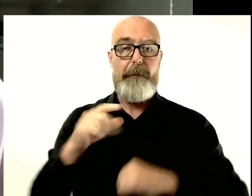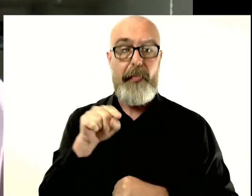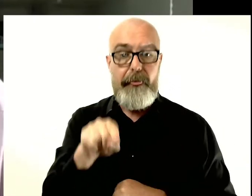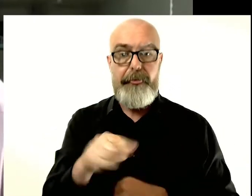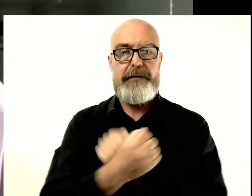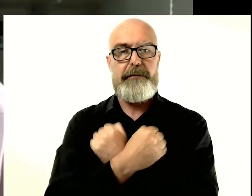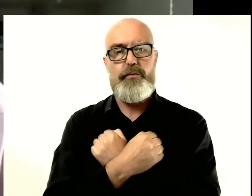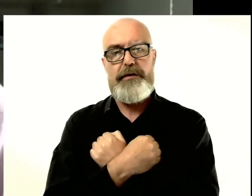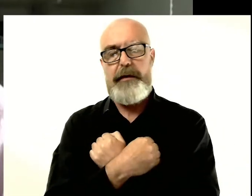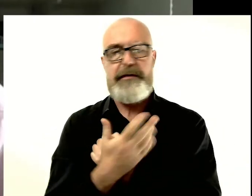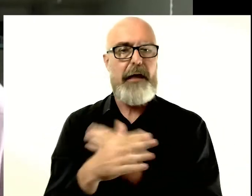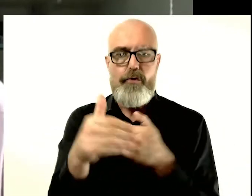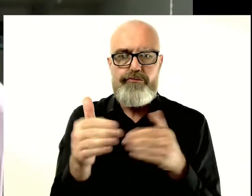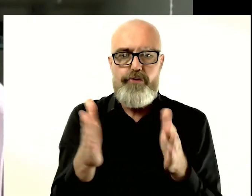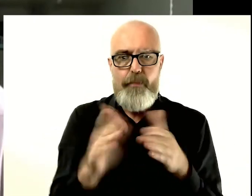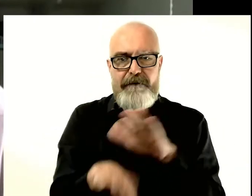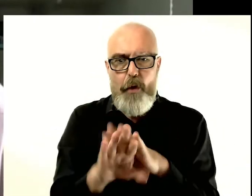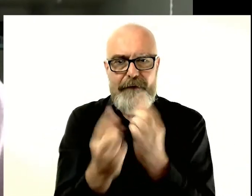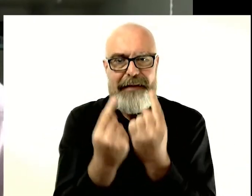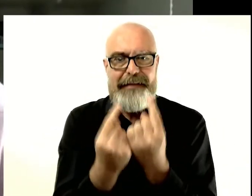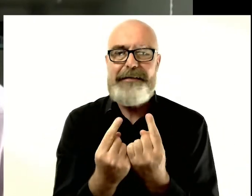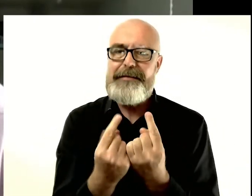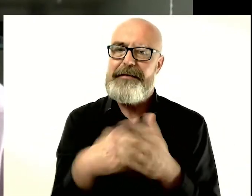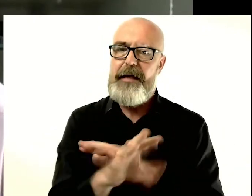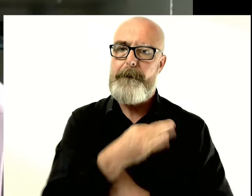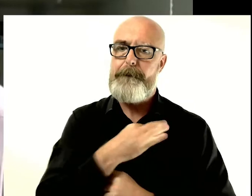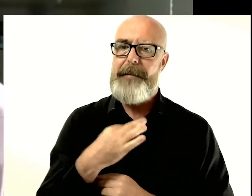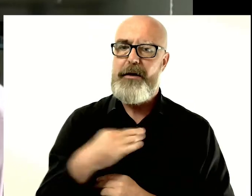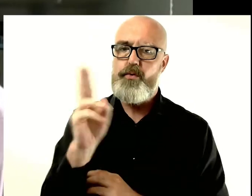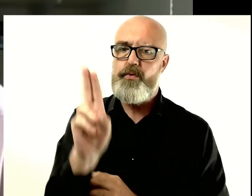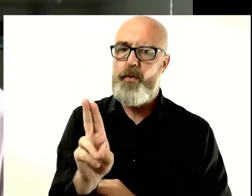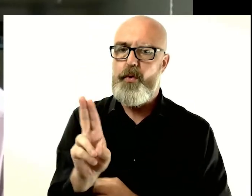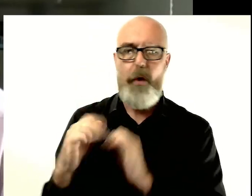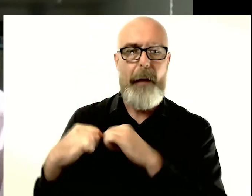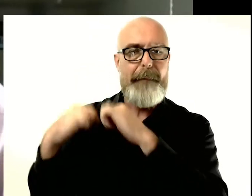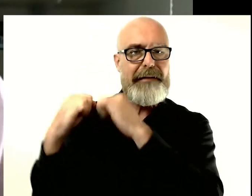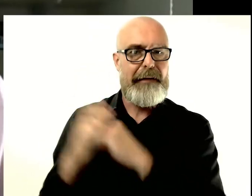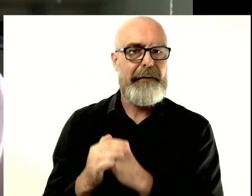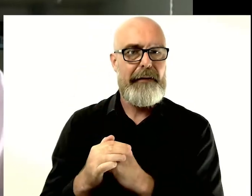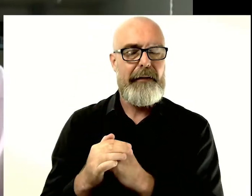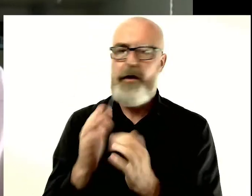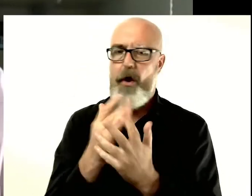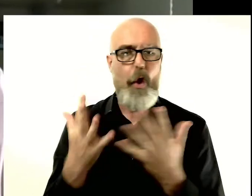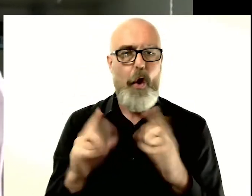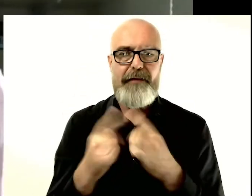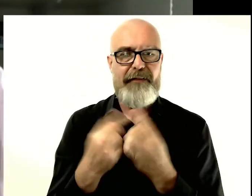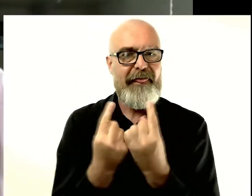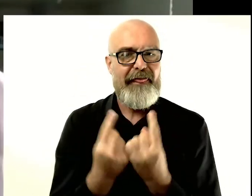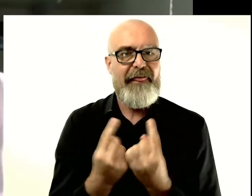buildings with it our museum is a room full of stuff